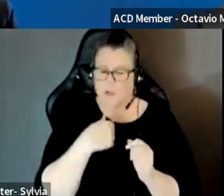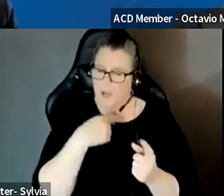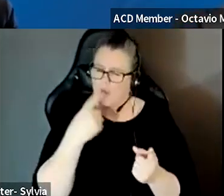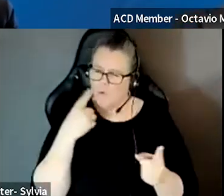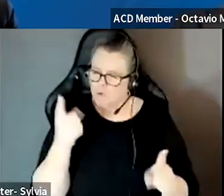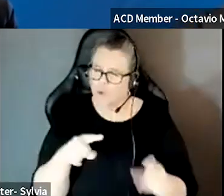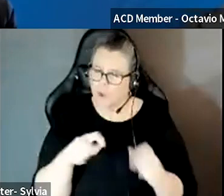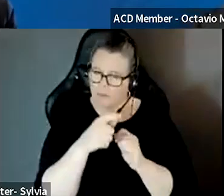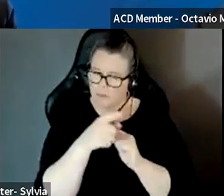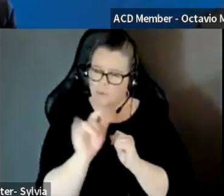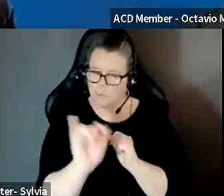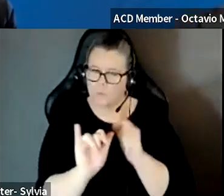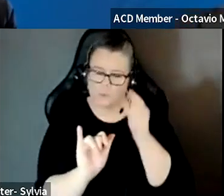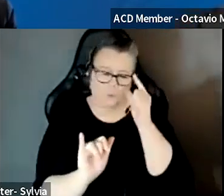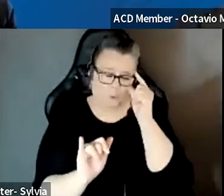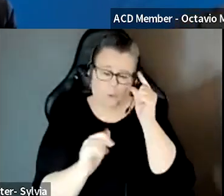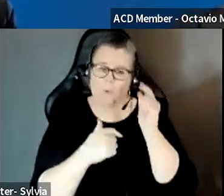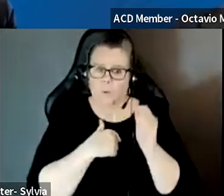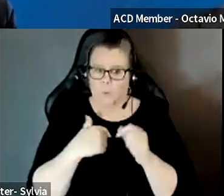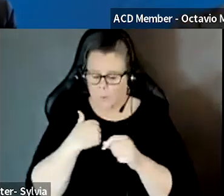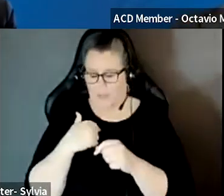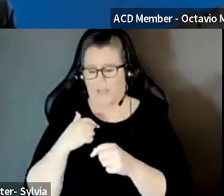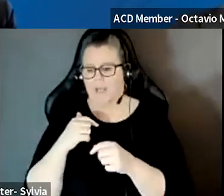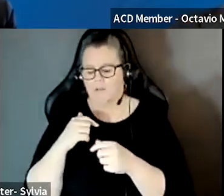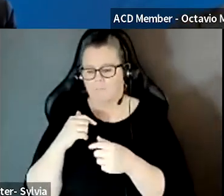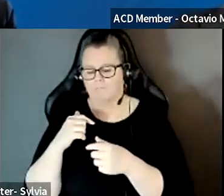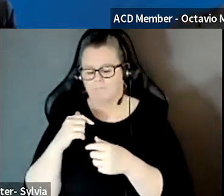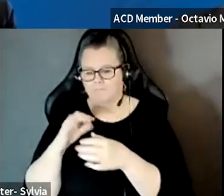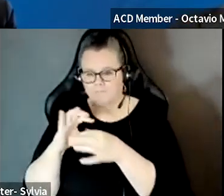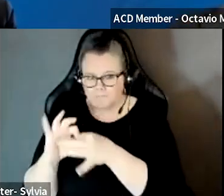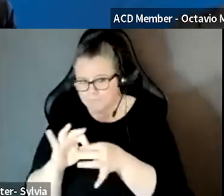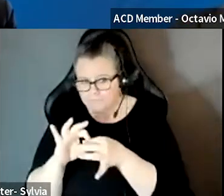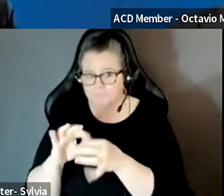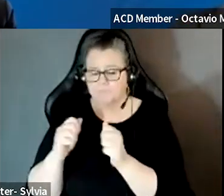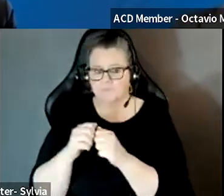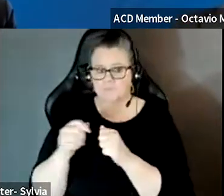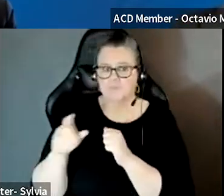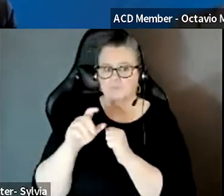We're working with the ASPR with the surgeon general